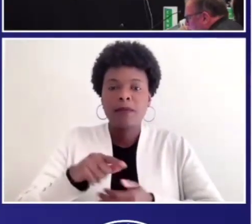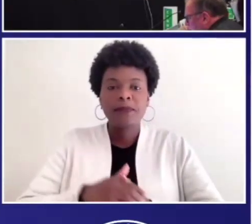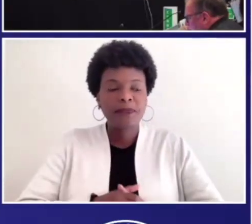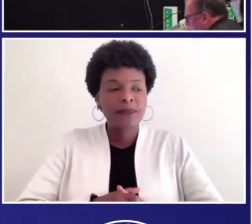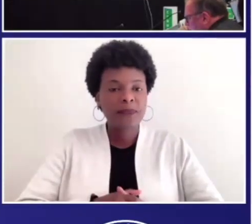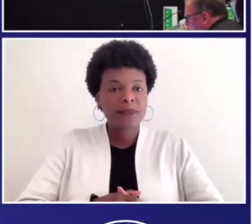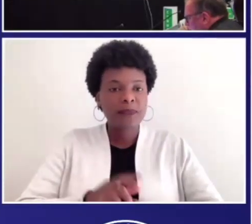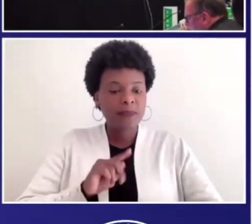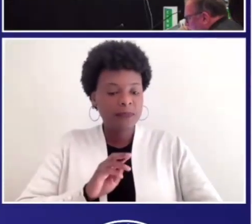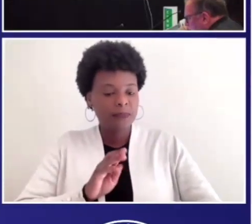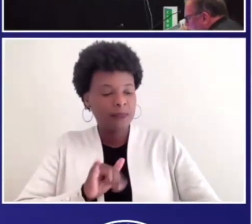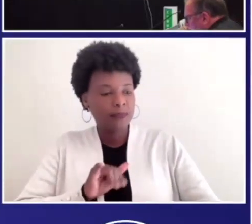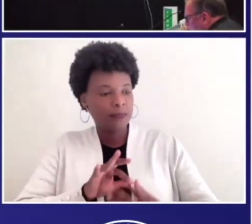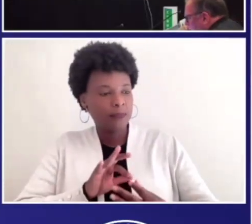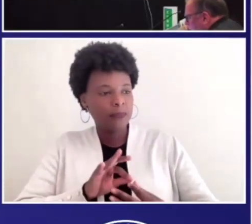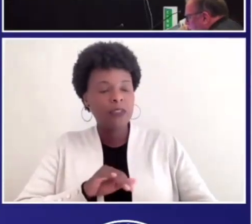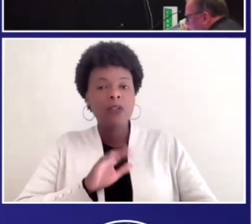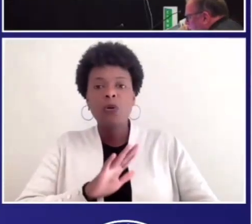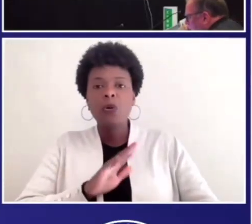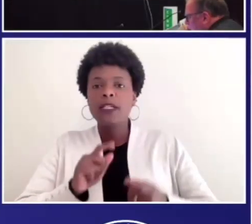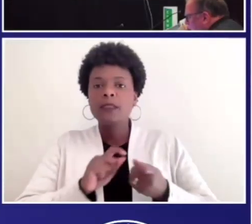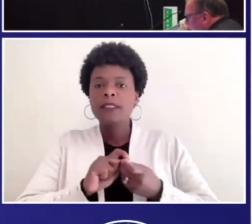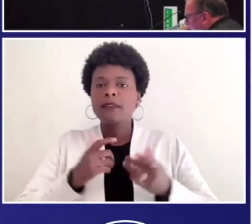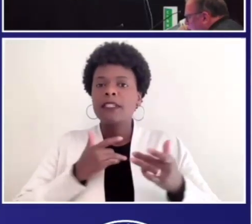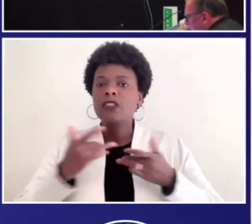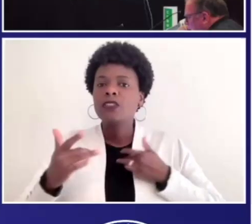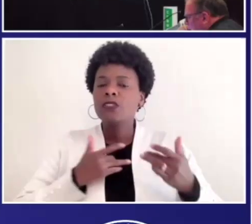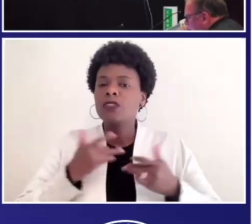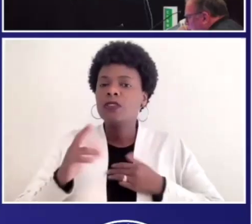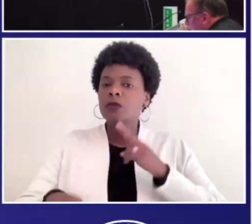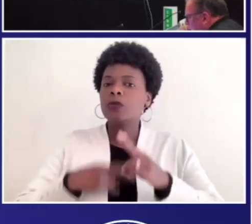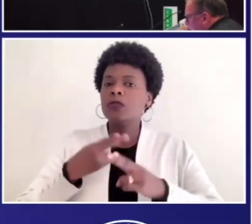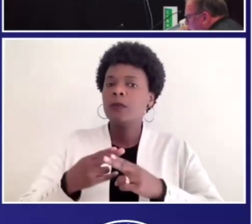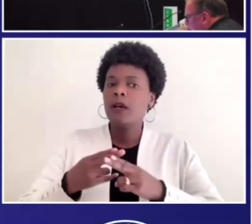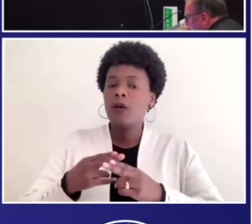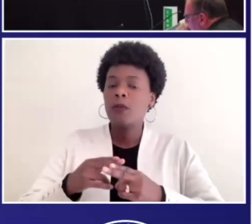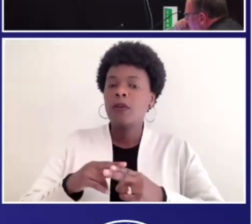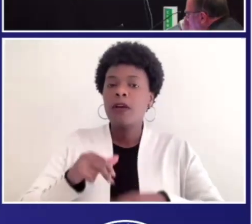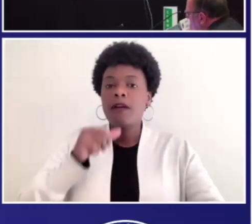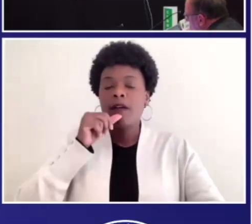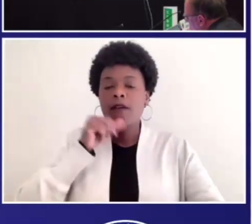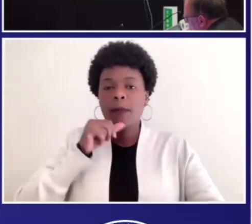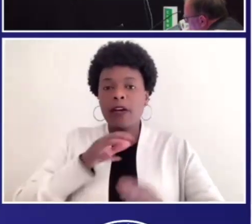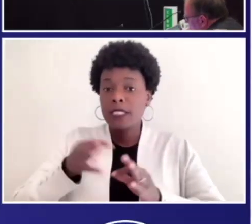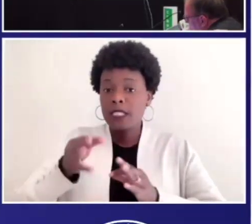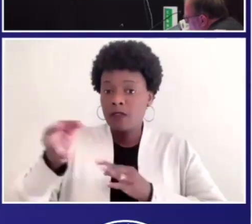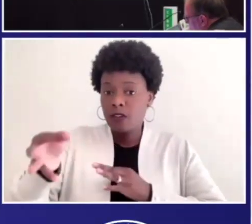your specific concerns were related to the forbearances and deferments and the --